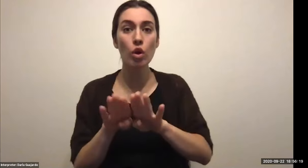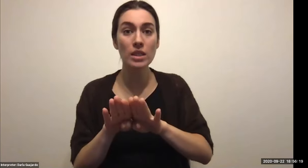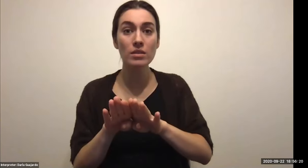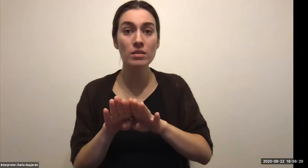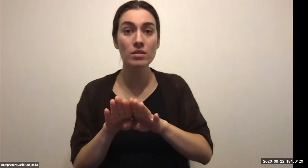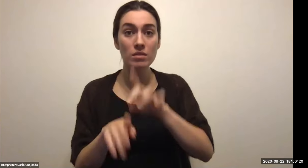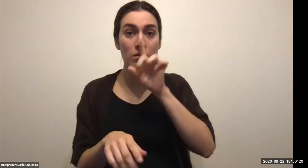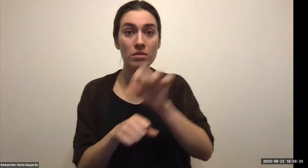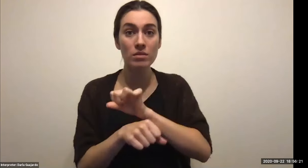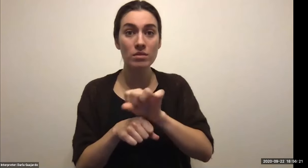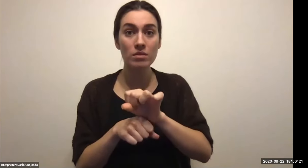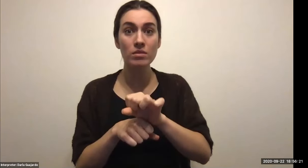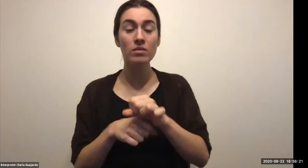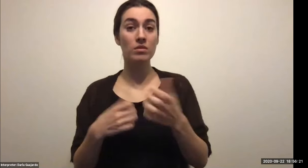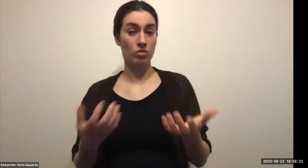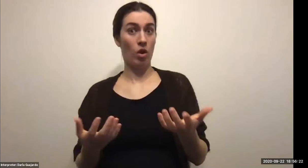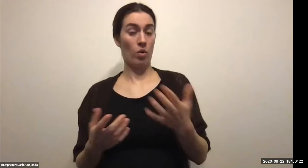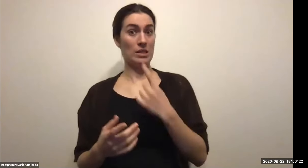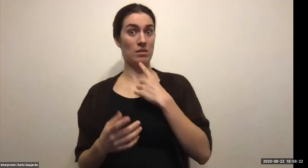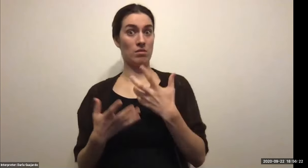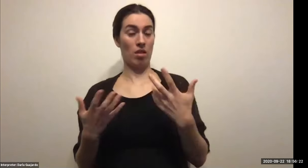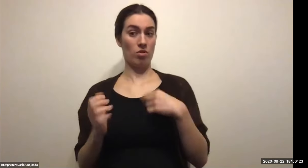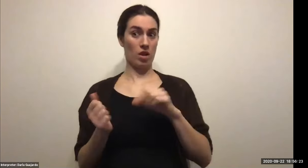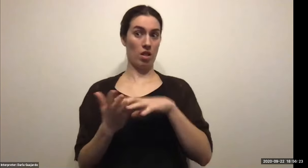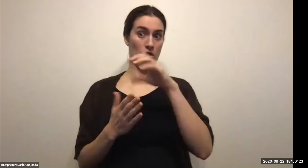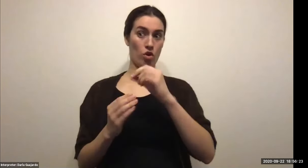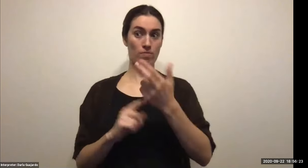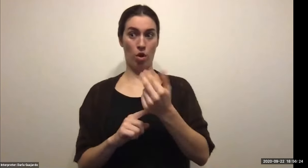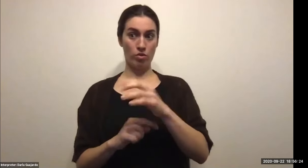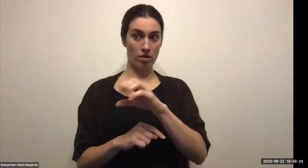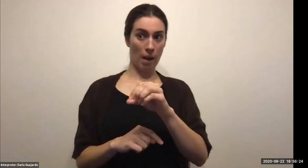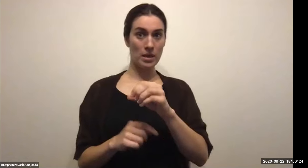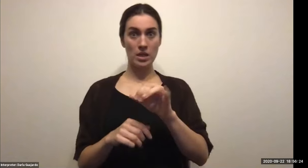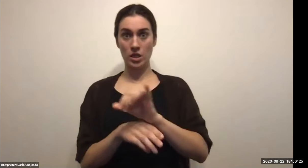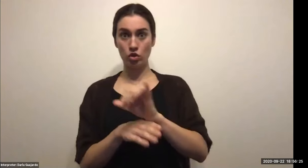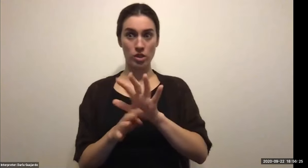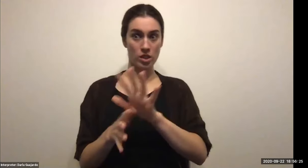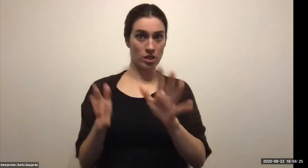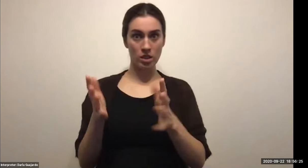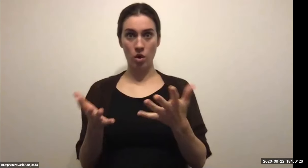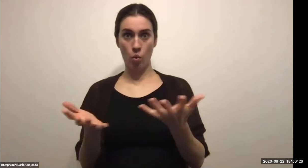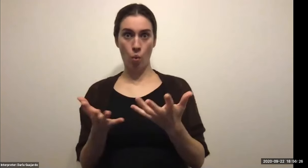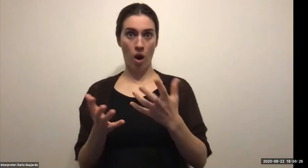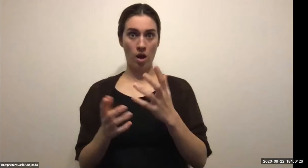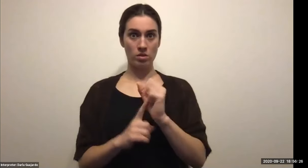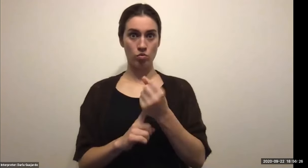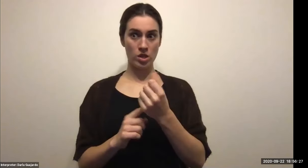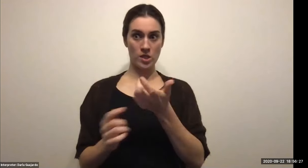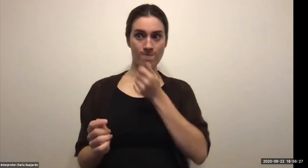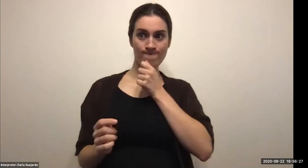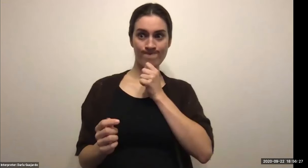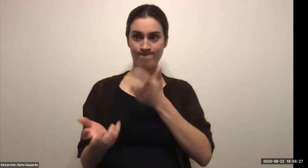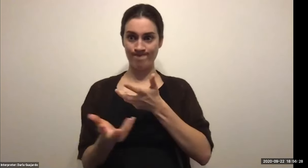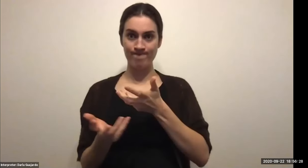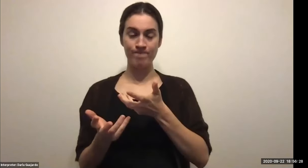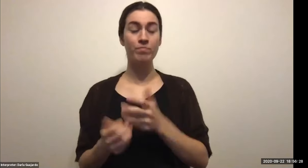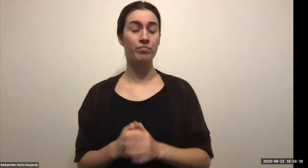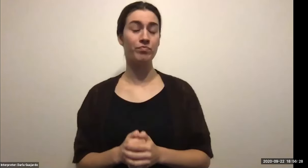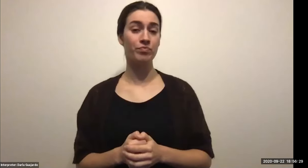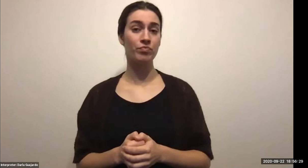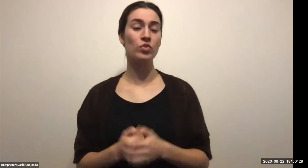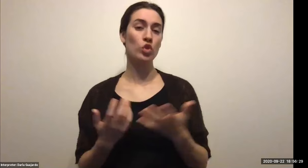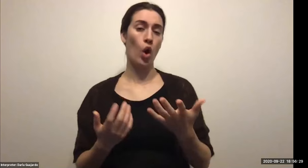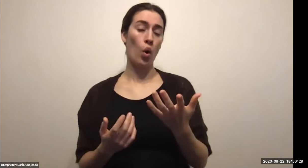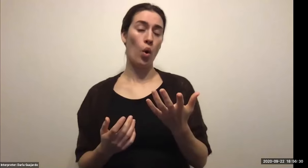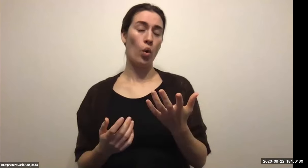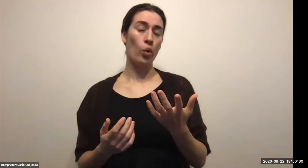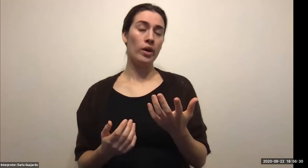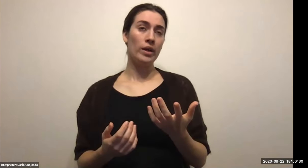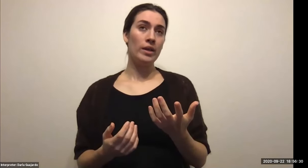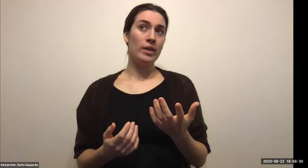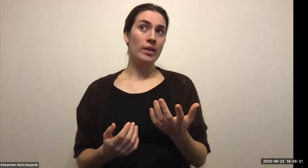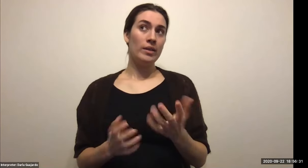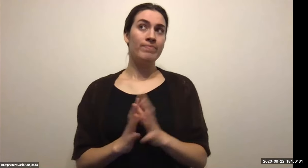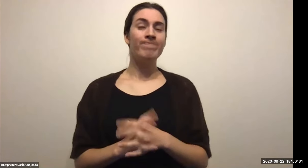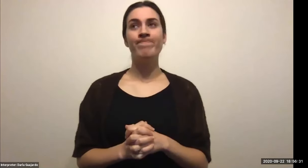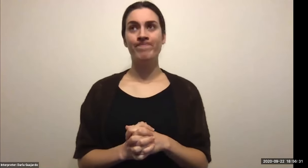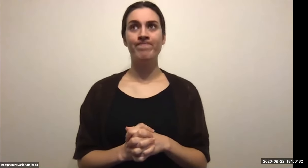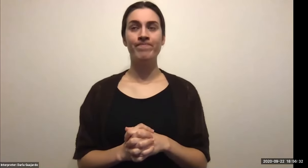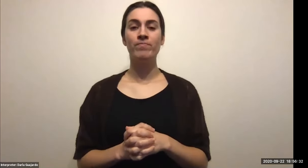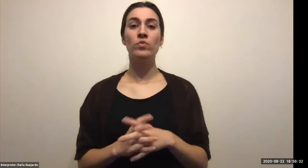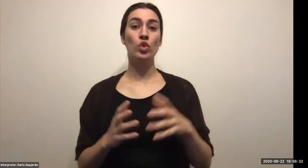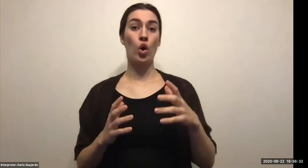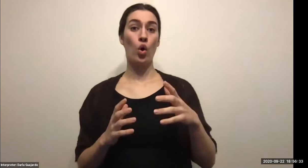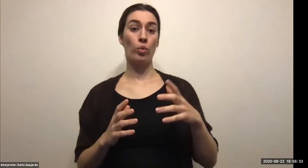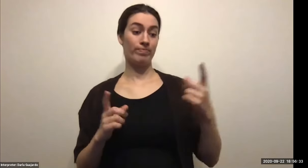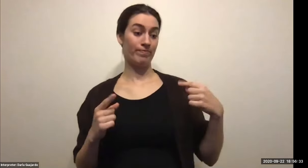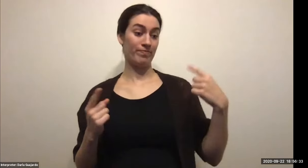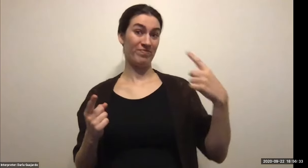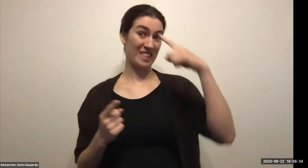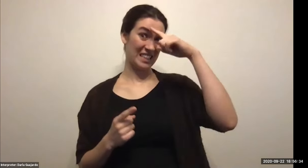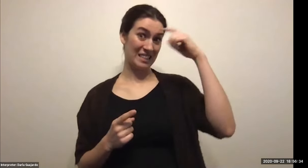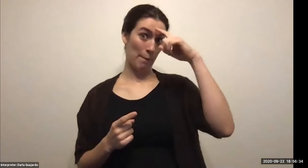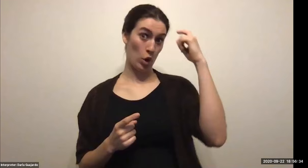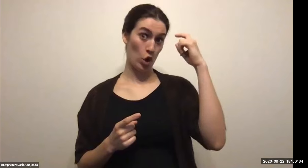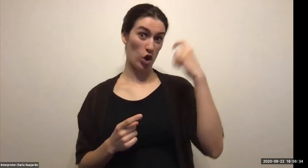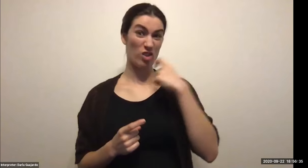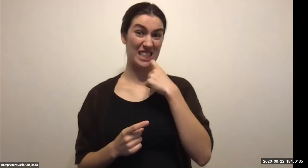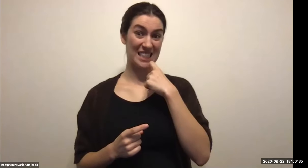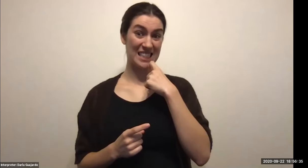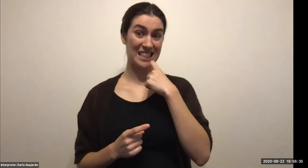Keith Wolling: Further with with alrighty moving forward. So, you know, whether you're a freshman or a transfer be proud of who you are because you're right. Alrighty, and you are. It has a very good reputation in the industry or the other industries that curriculums that are at our at